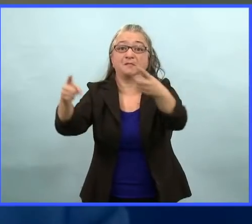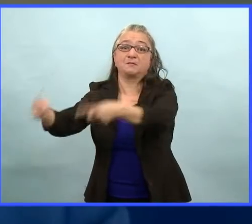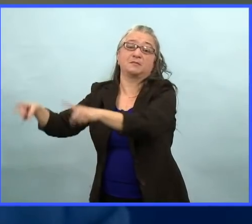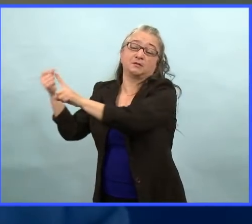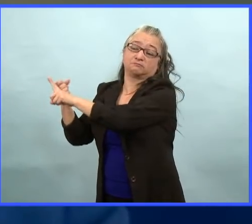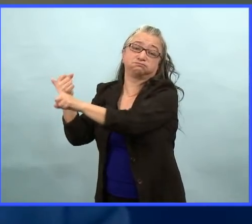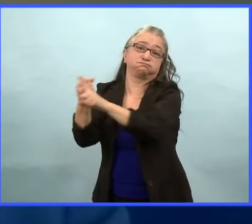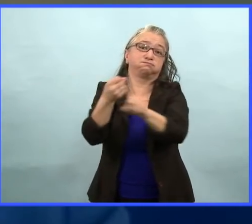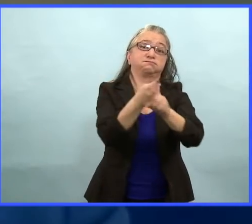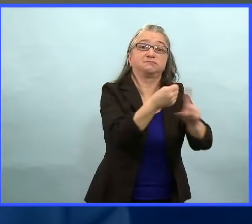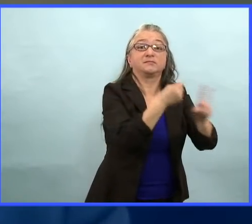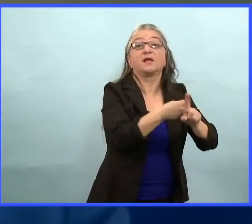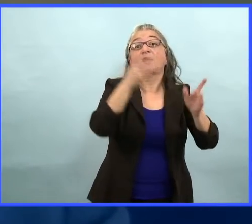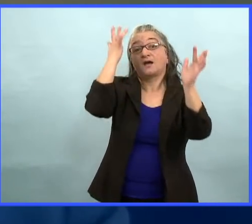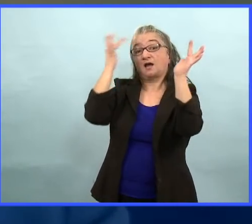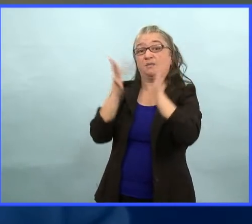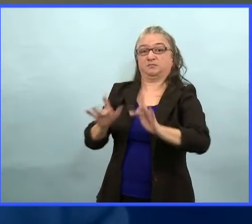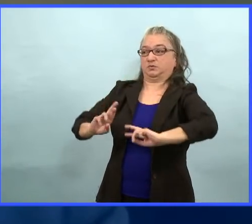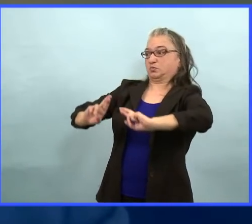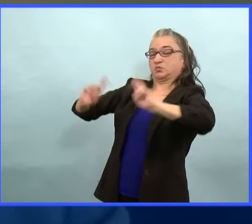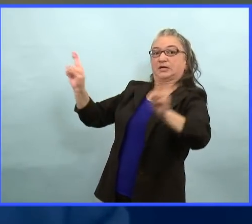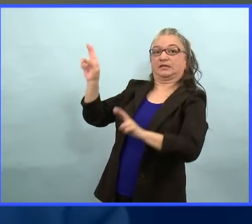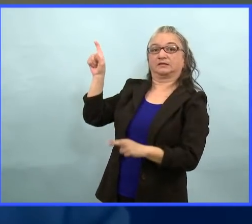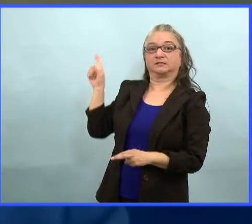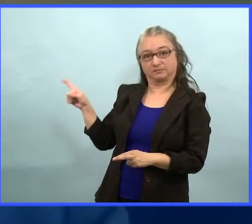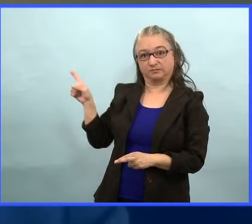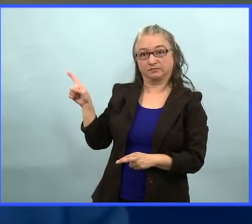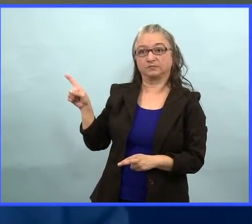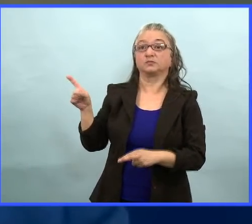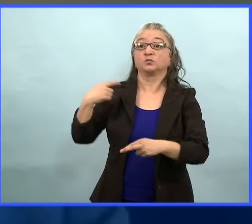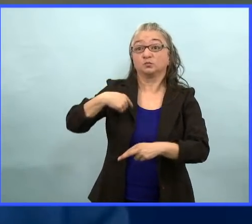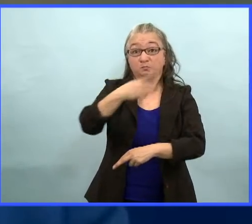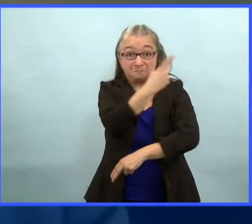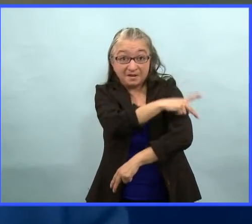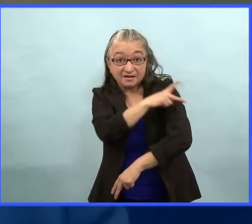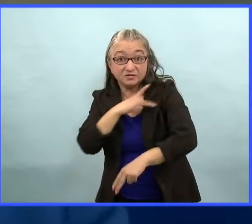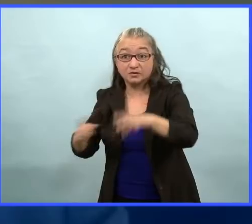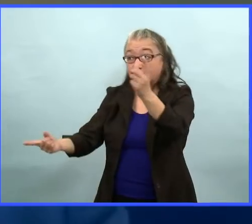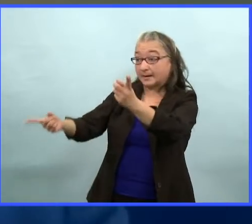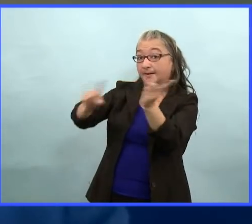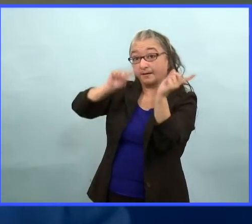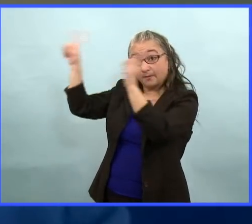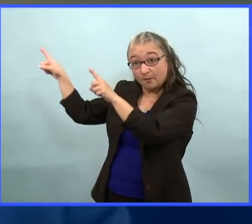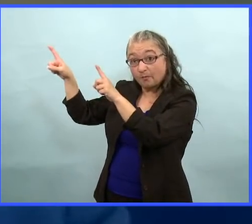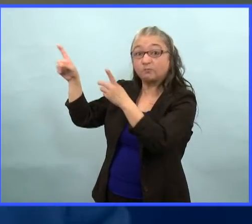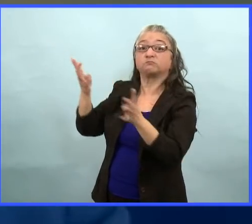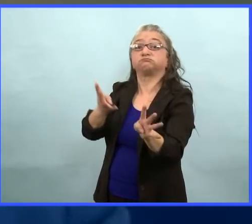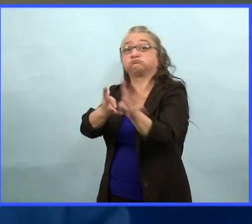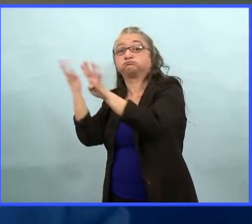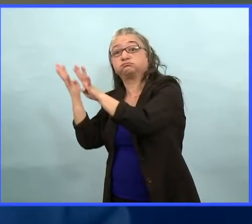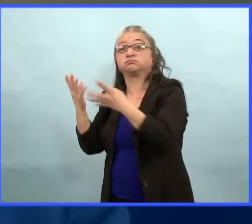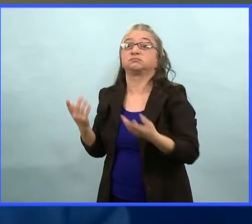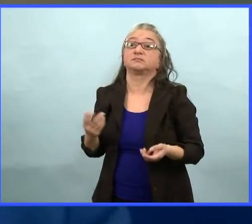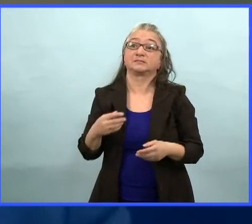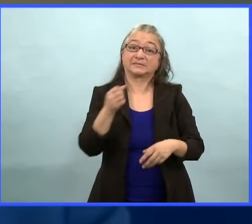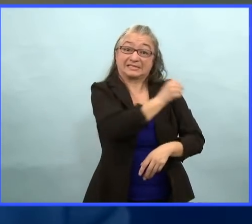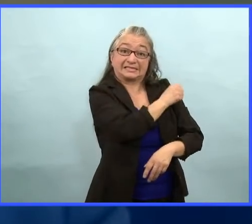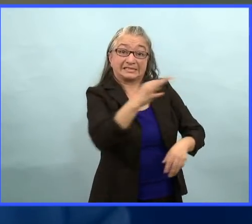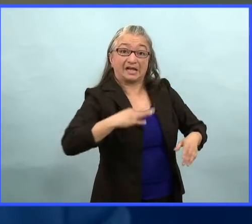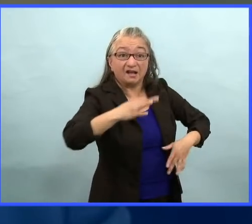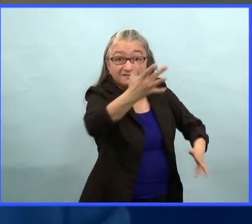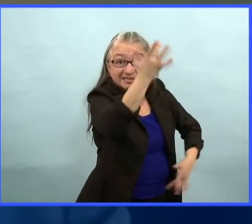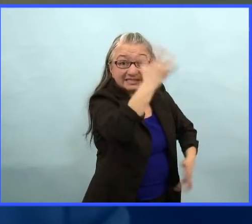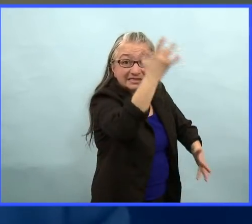through a period of high patient demand and high staff sick rates our icu capacity is at 124 beds